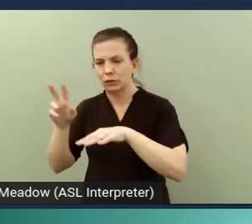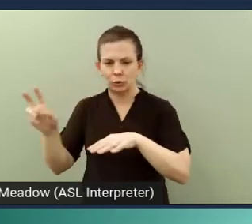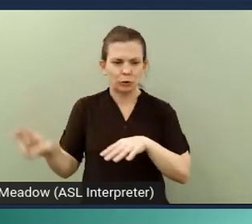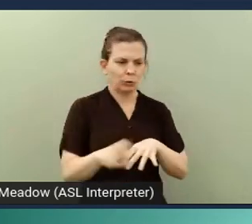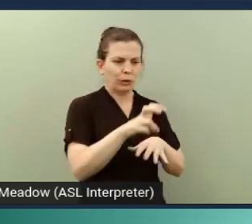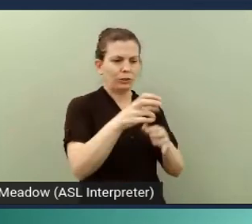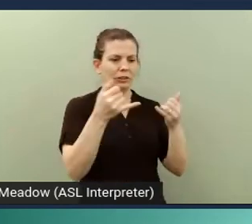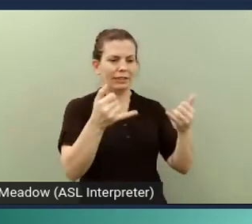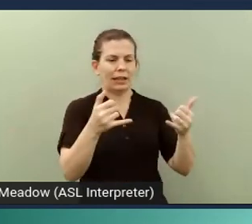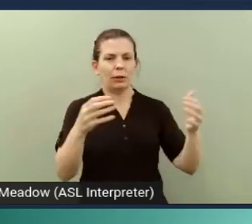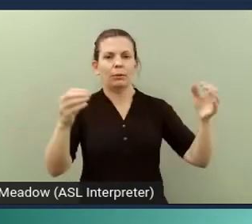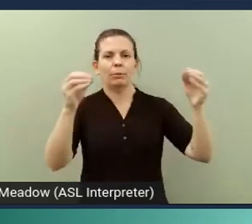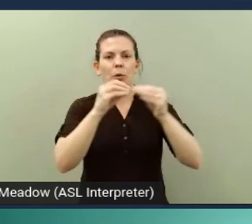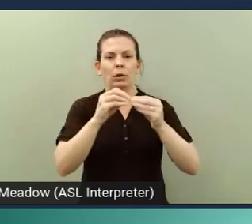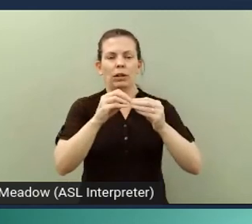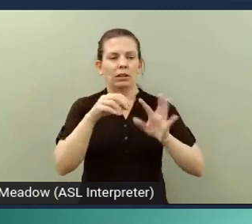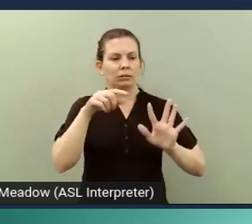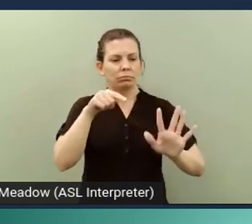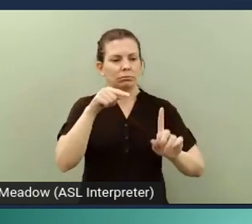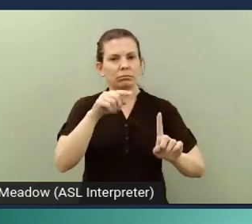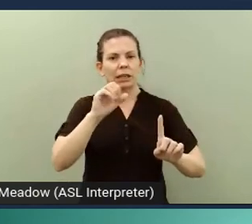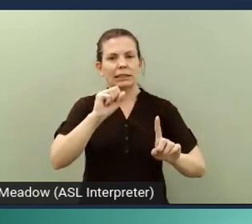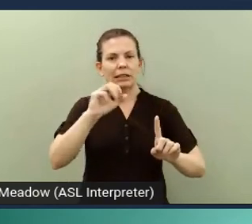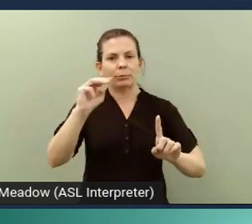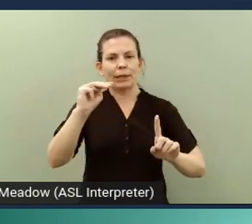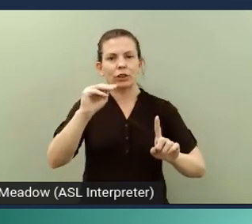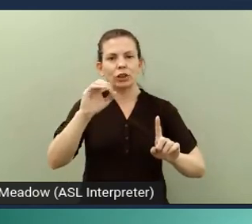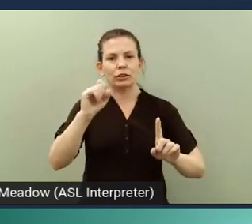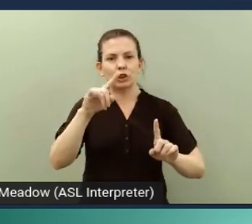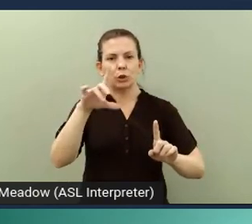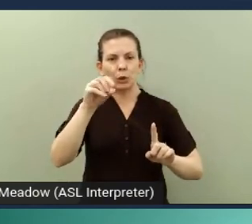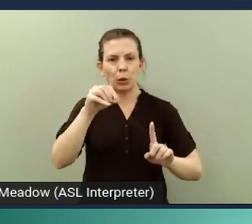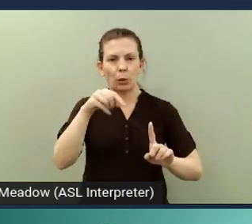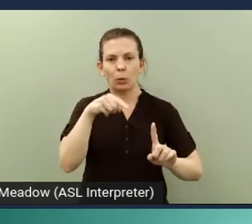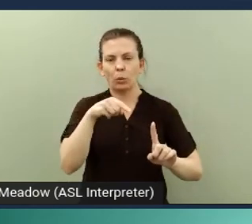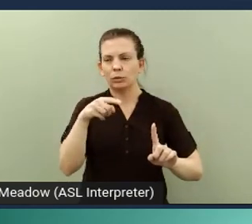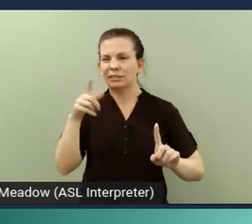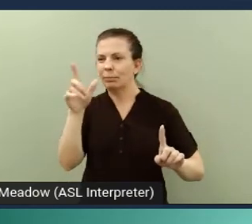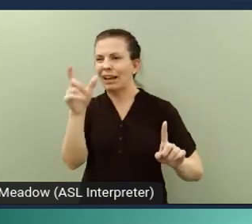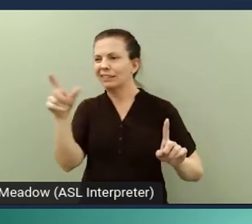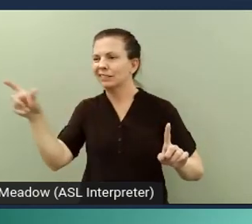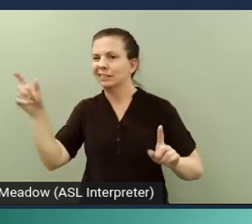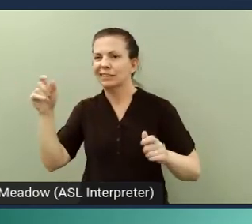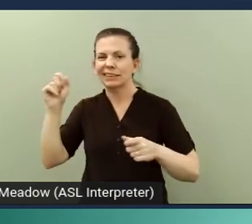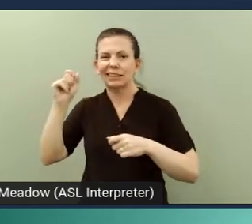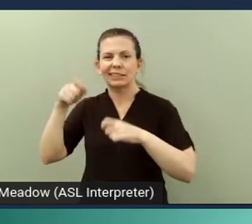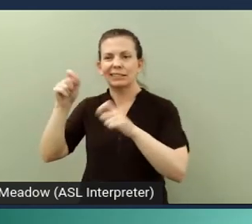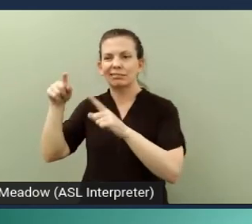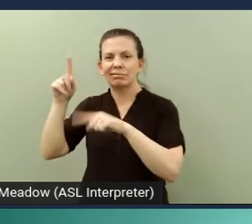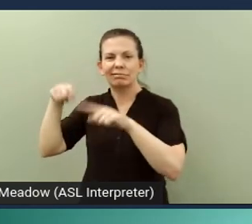you know, SageMaker Studio and start taking advantage of this notebook?